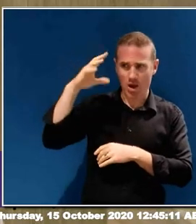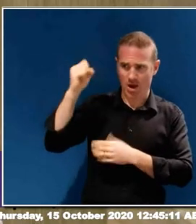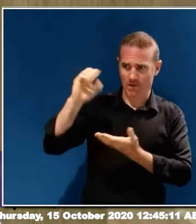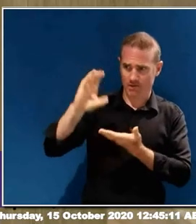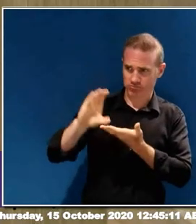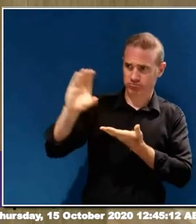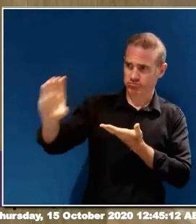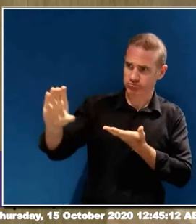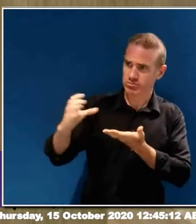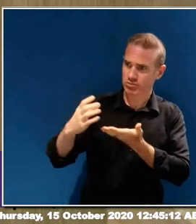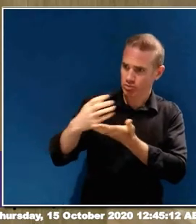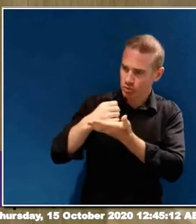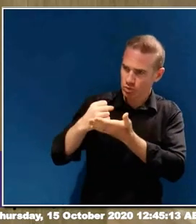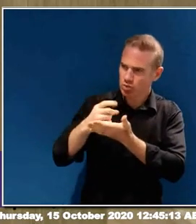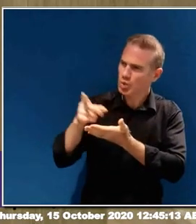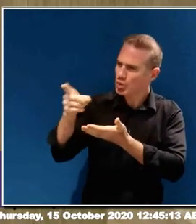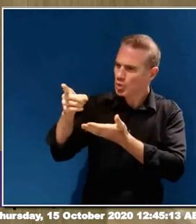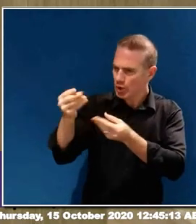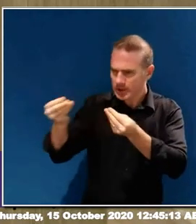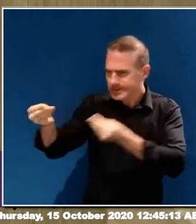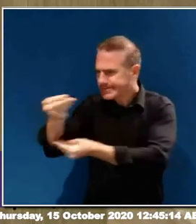and they would explain to me.